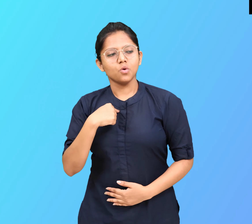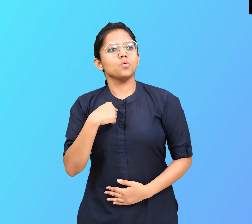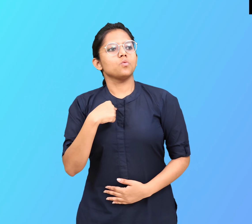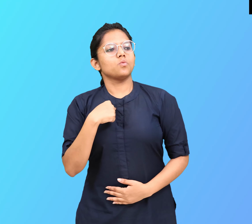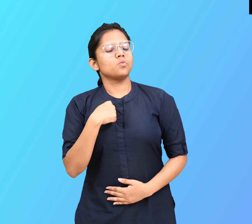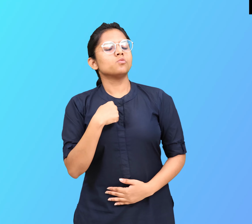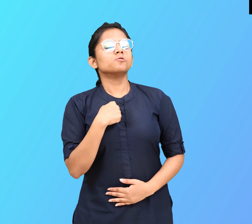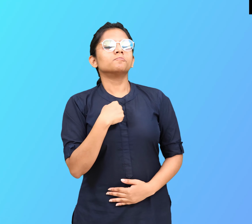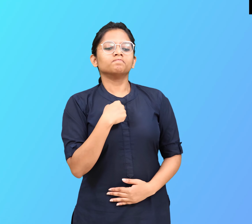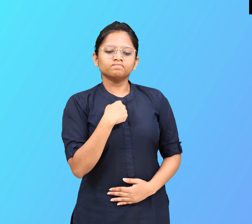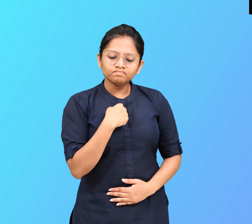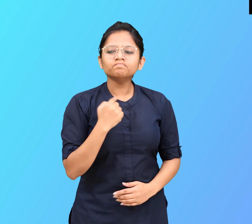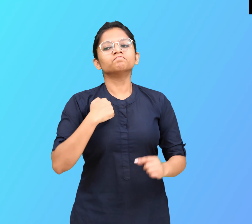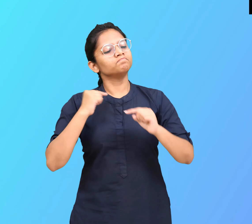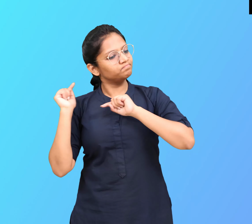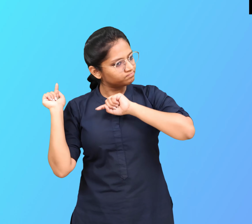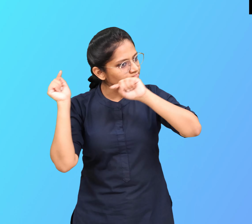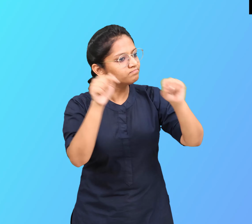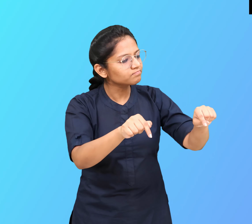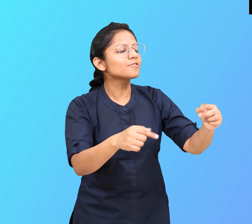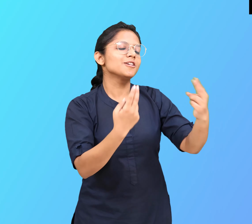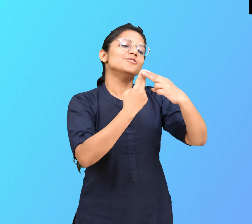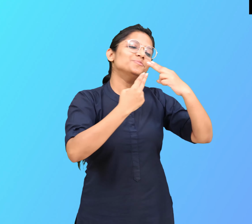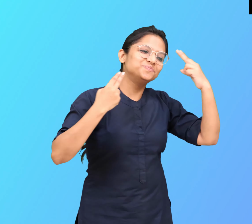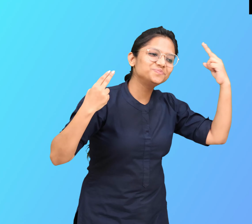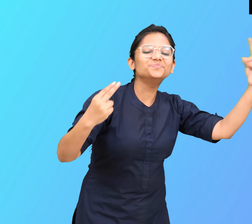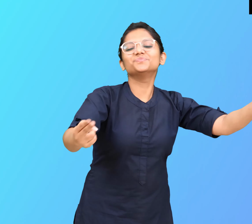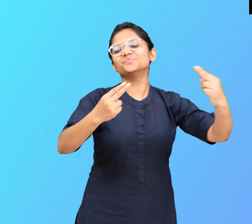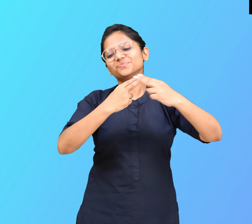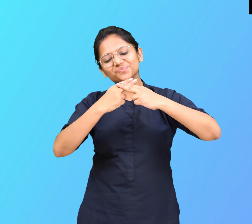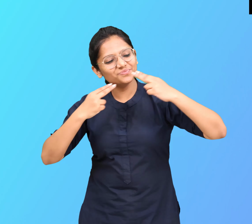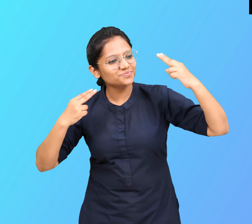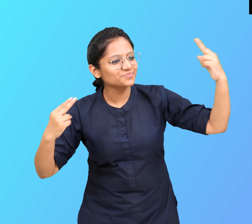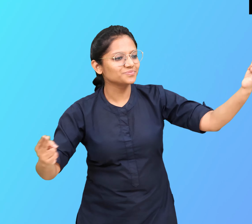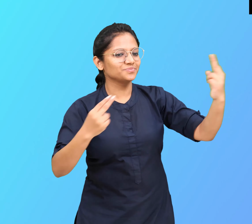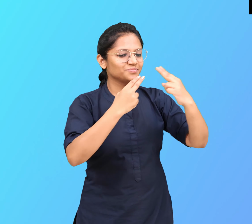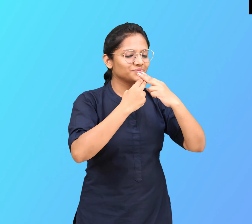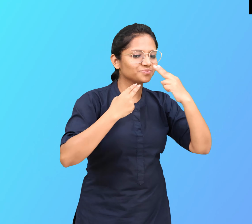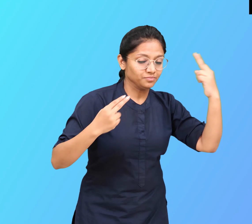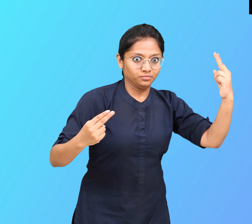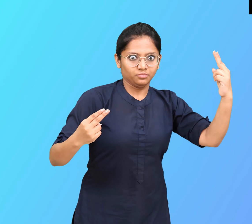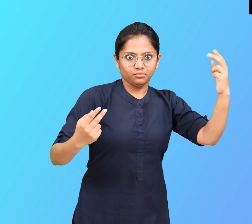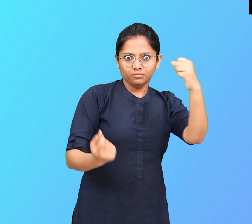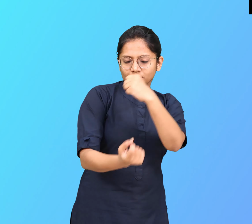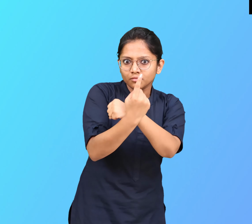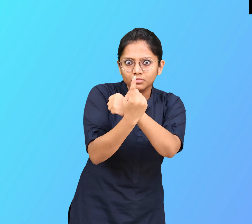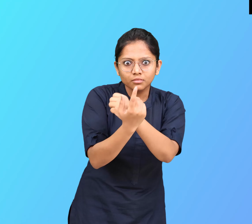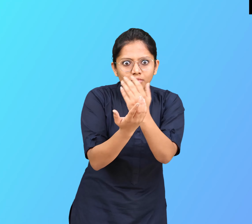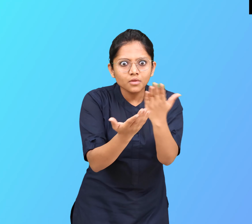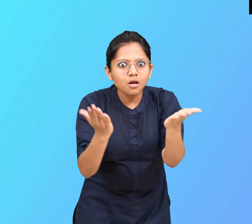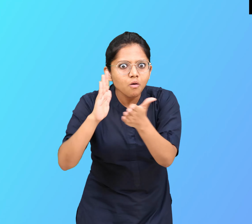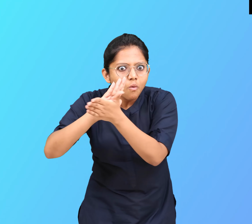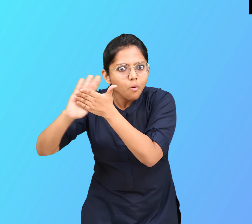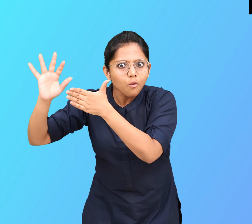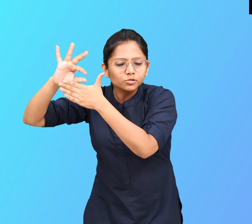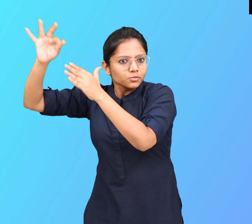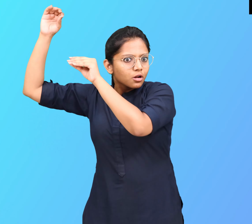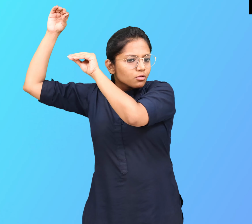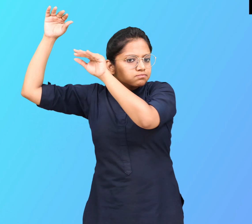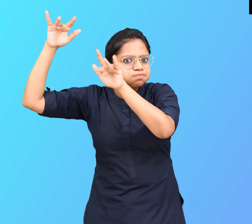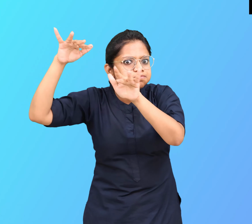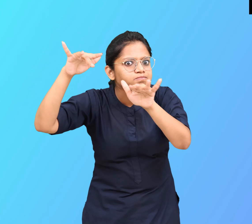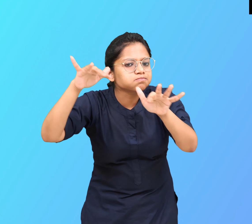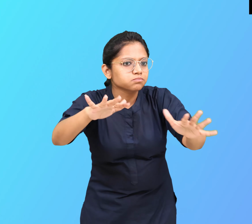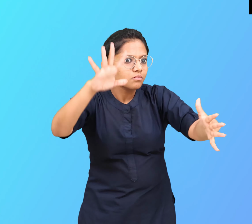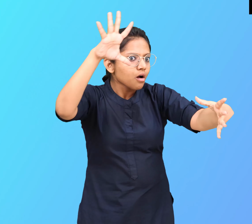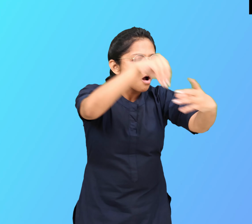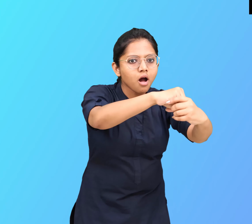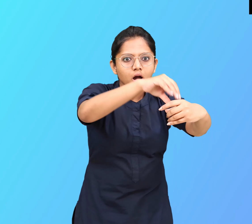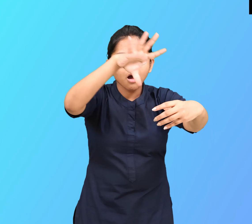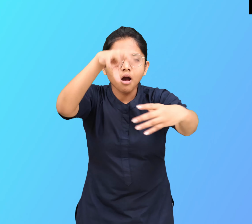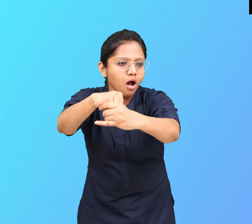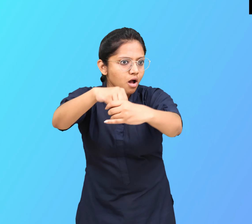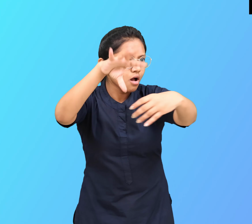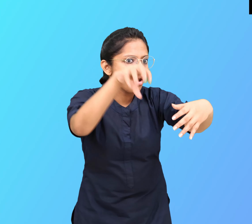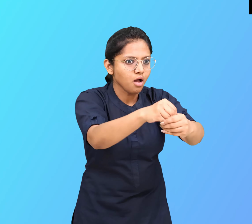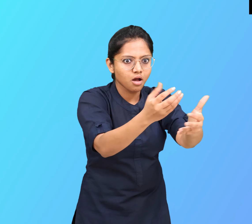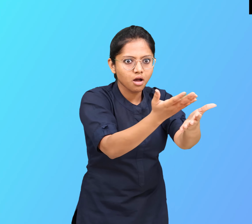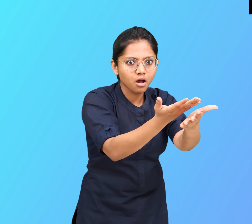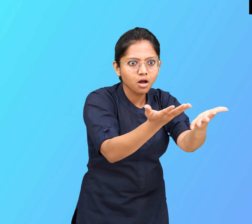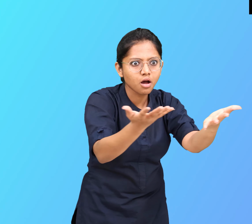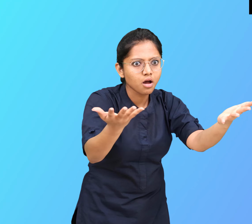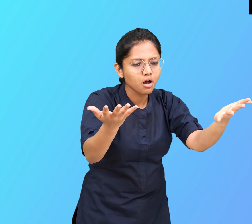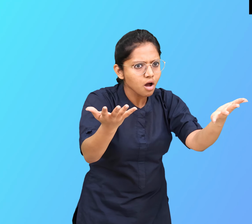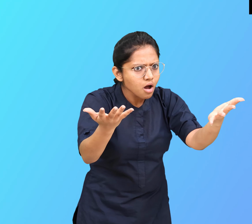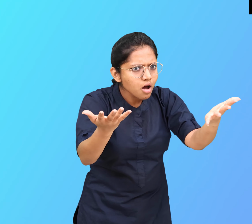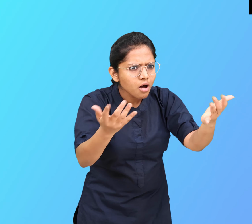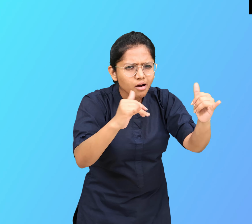“After I began speaking, the Holy Spirit came on them just as he came on us at the beginning.